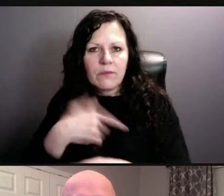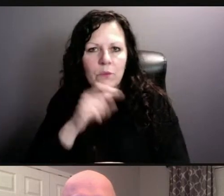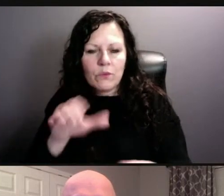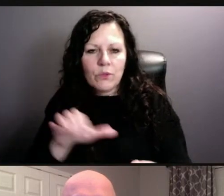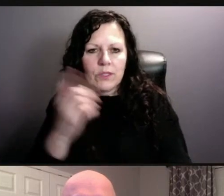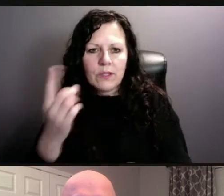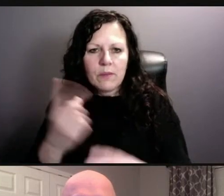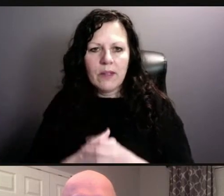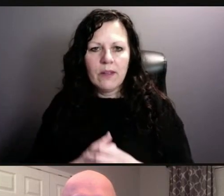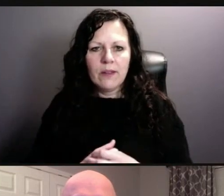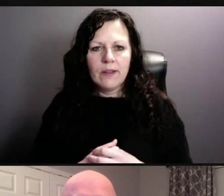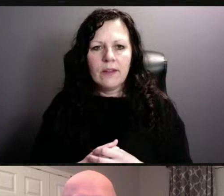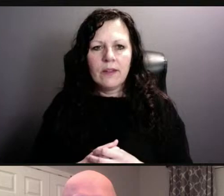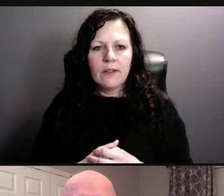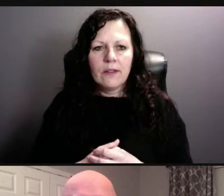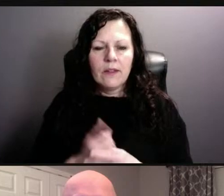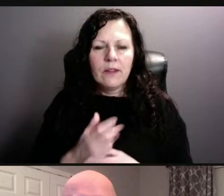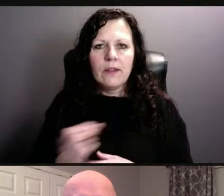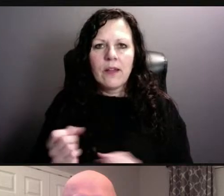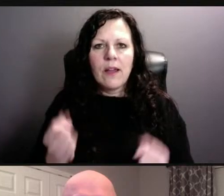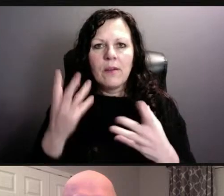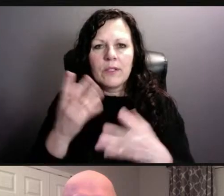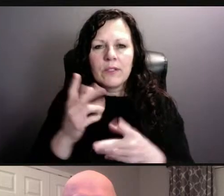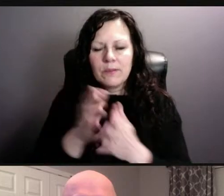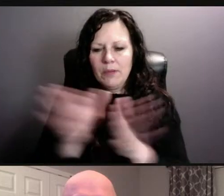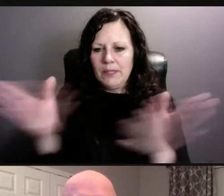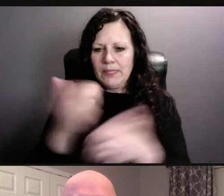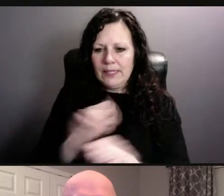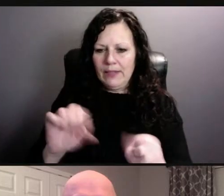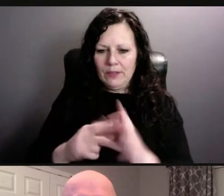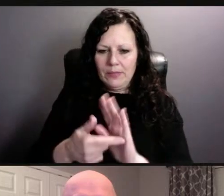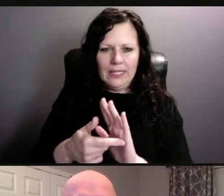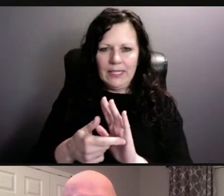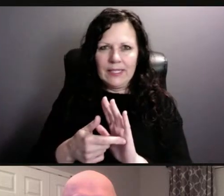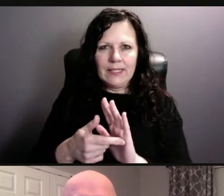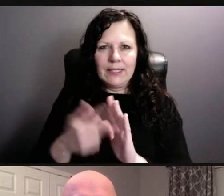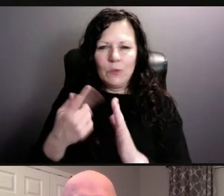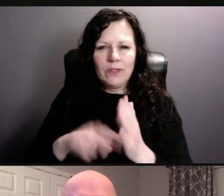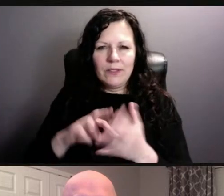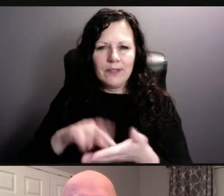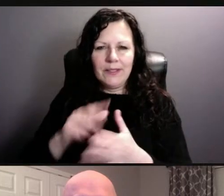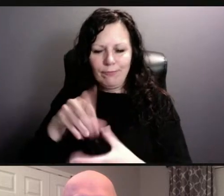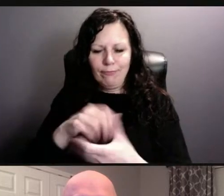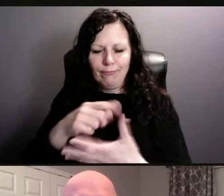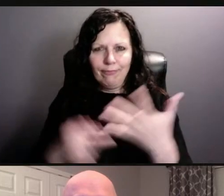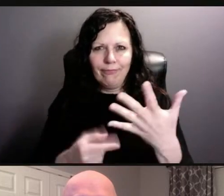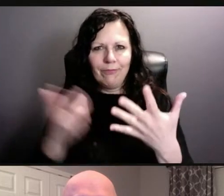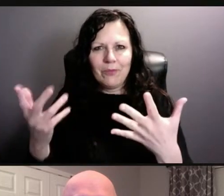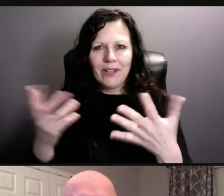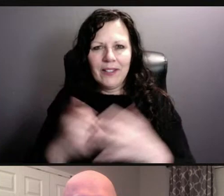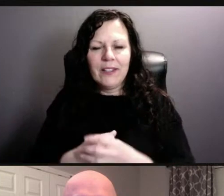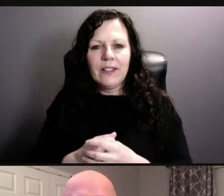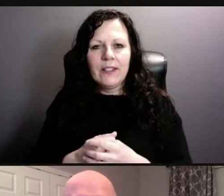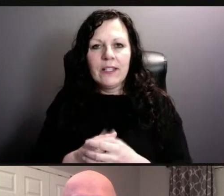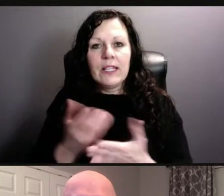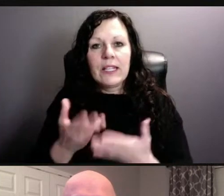WHO'S GOING TO LOSE A JOB IF WE